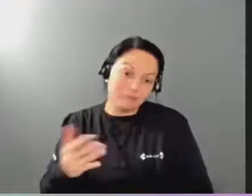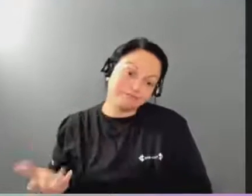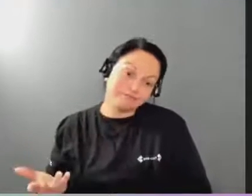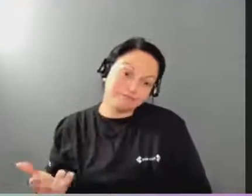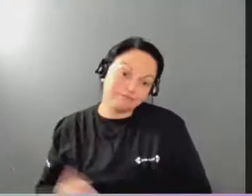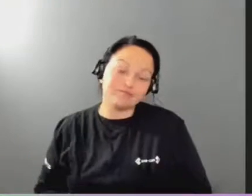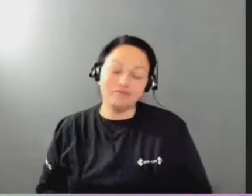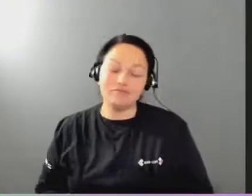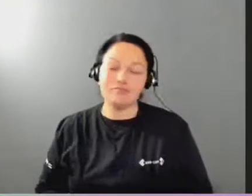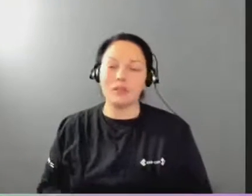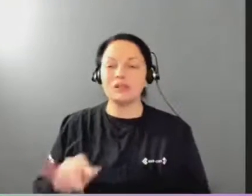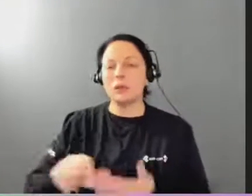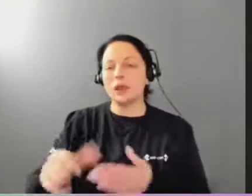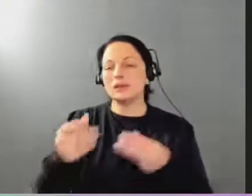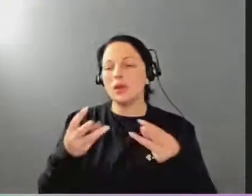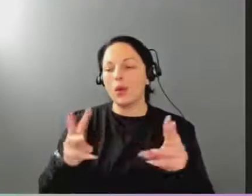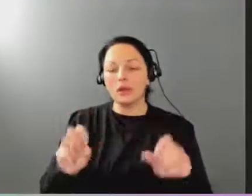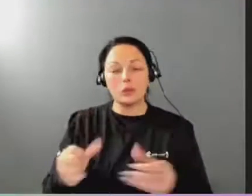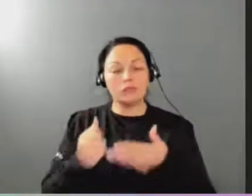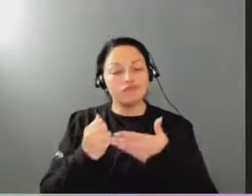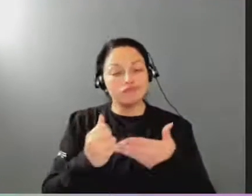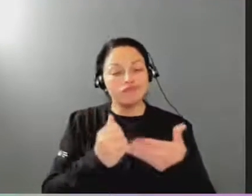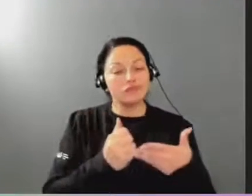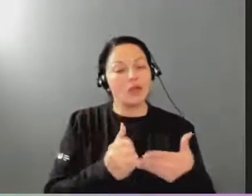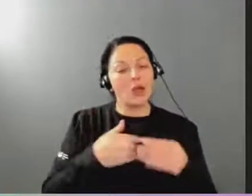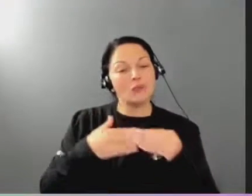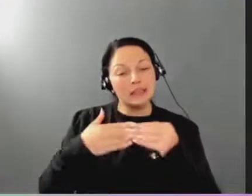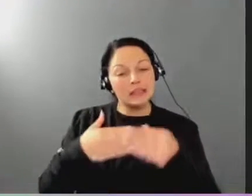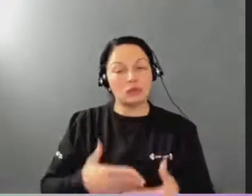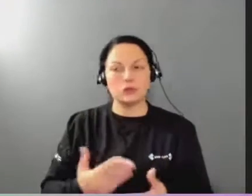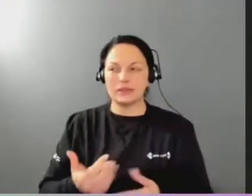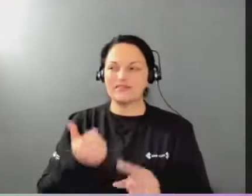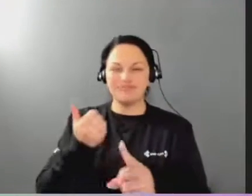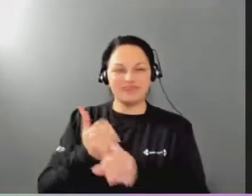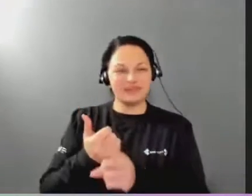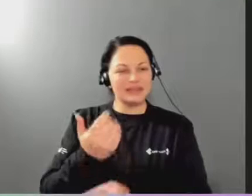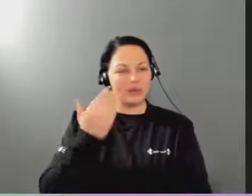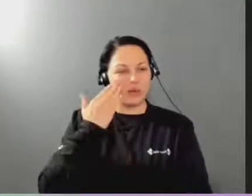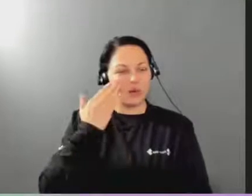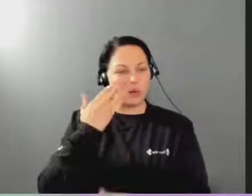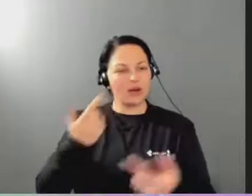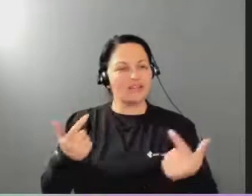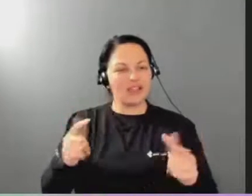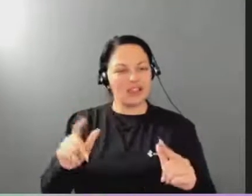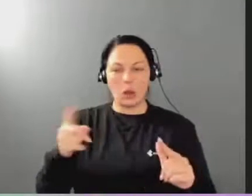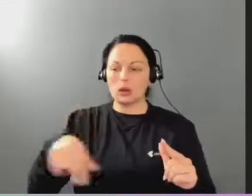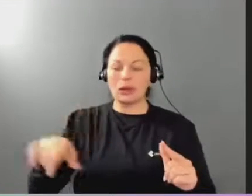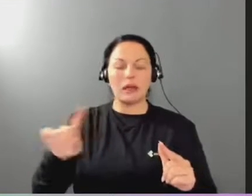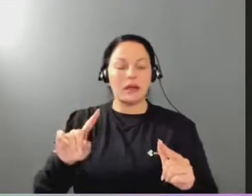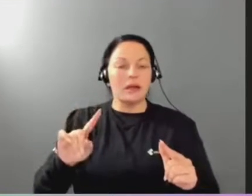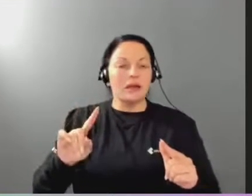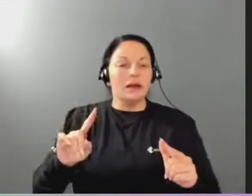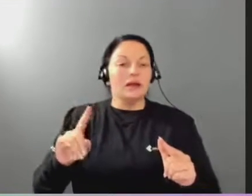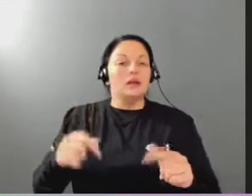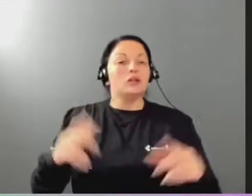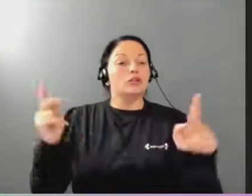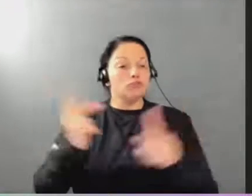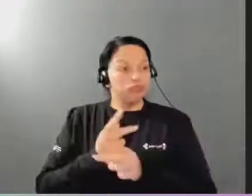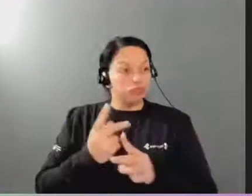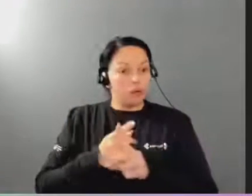says, ohh, I didn't realize I did that. Or I realize I didn't do that. I think that's another way you can